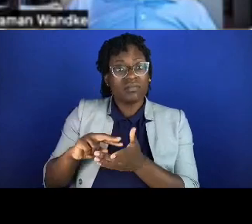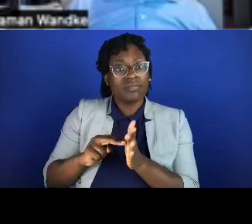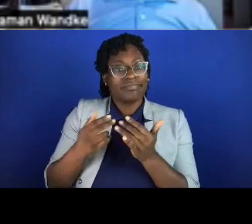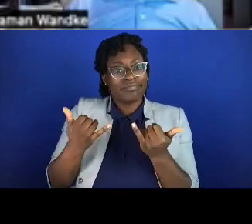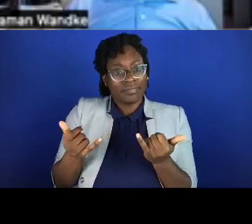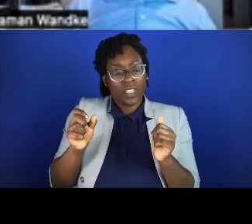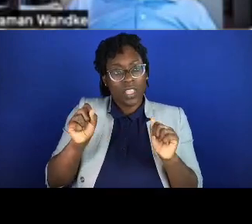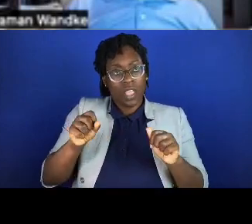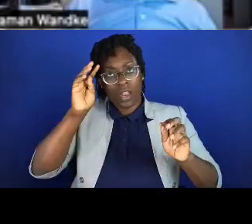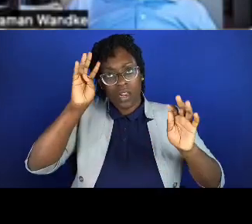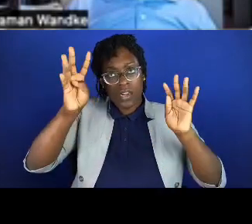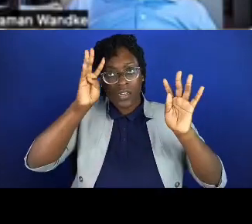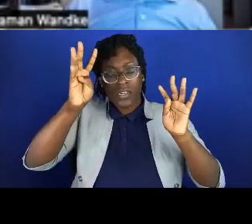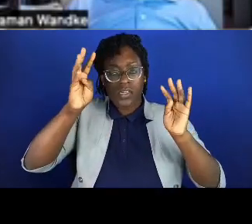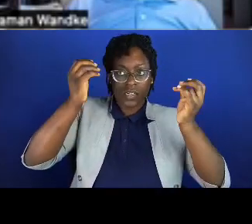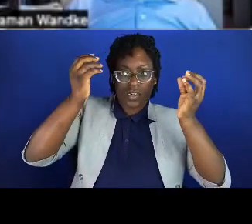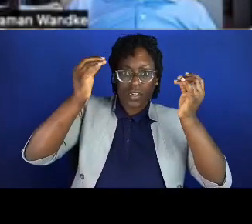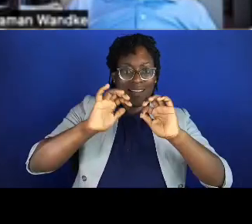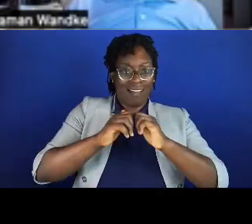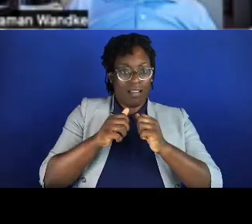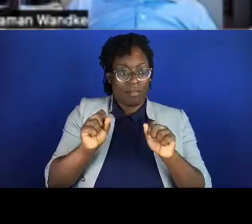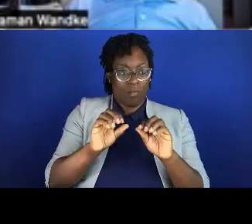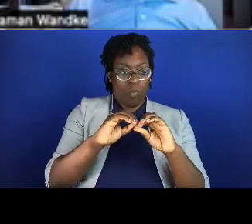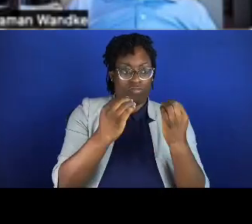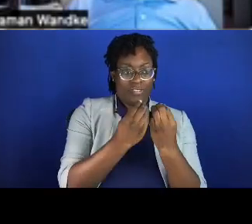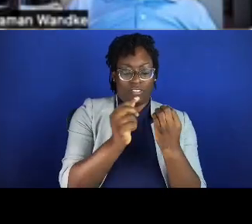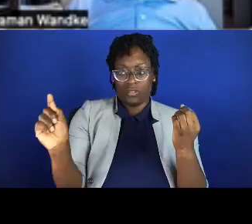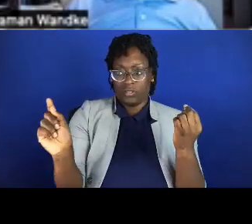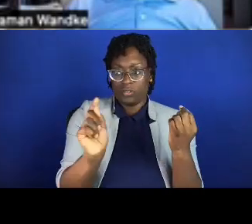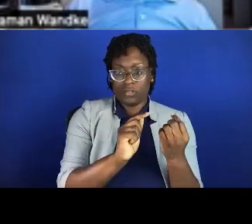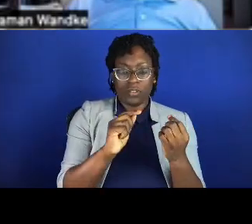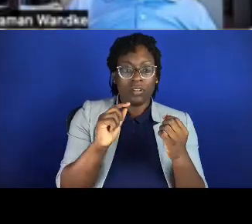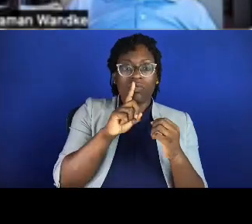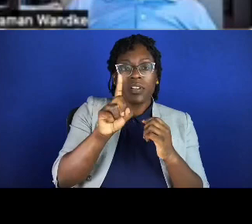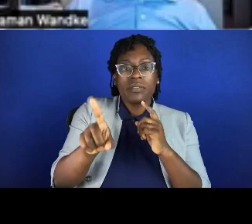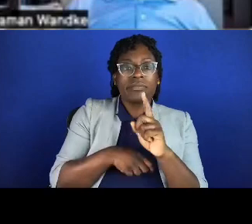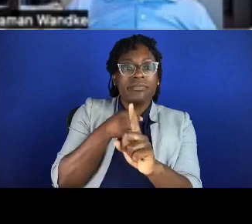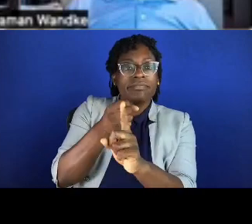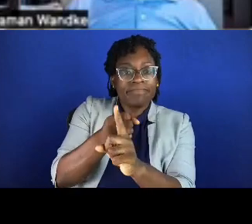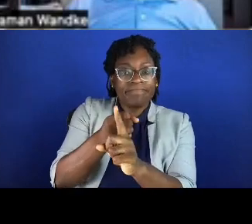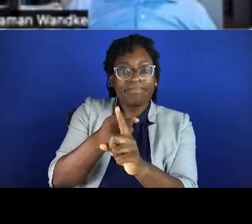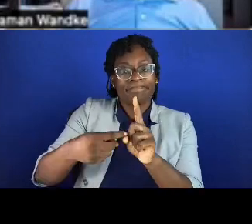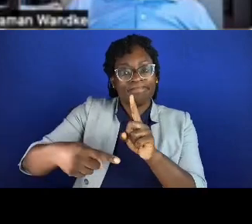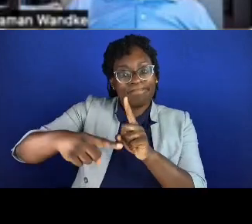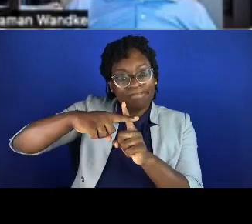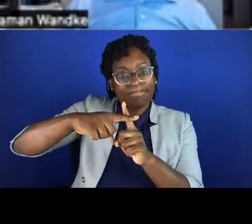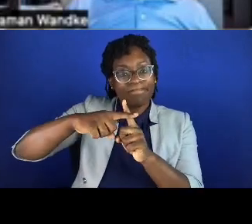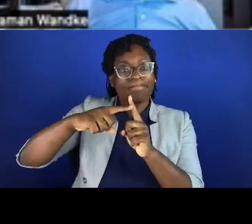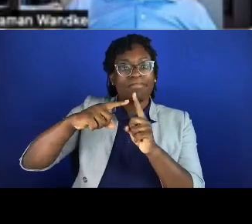has made him innovative, and he can find the best ways for your organization to make the